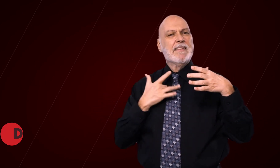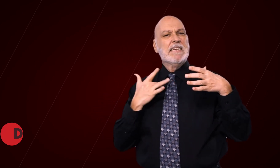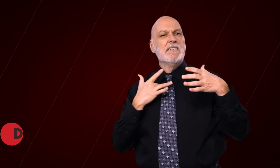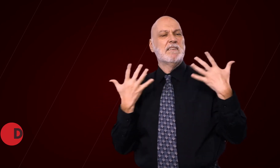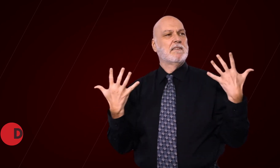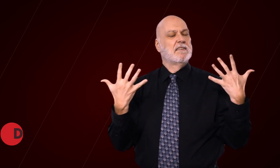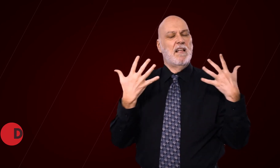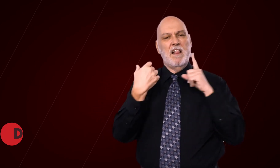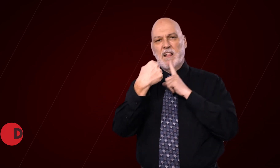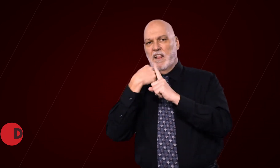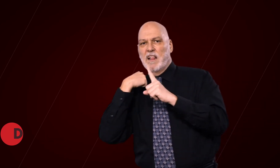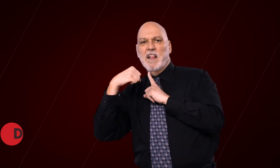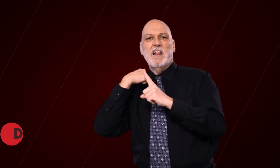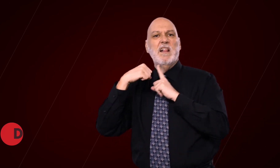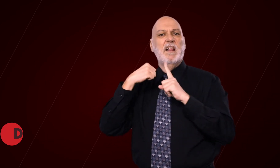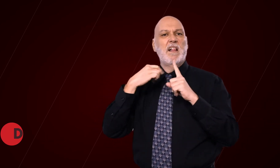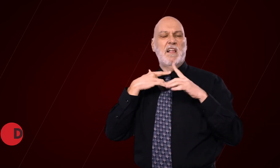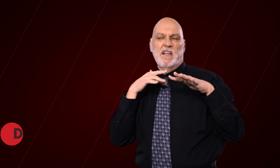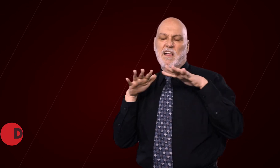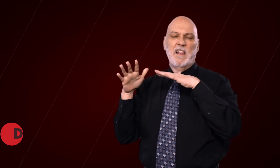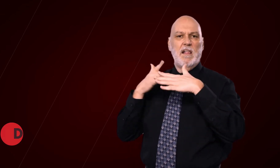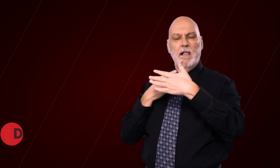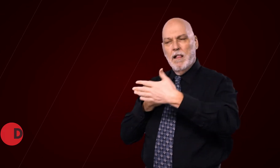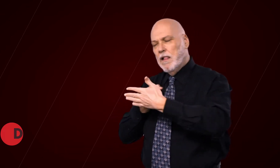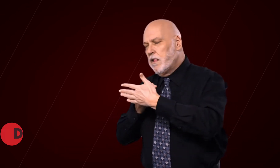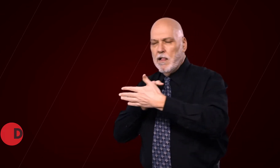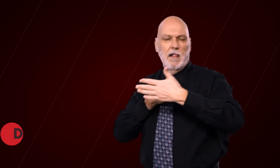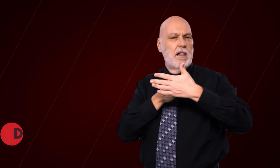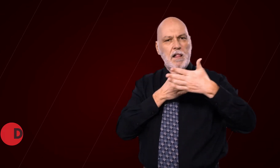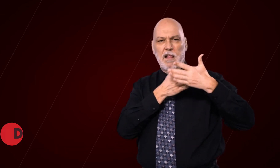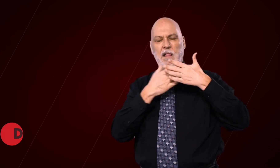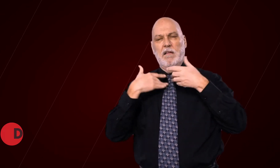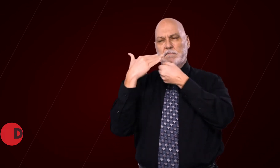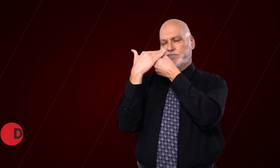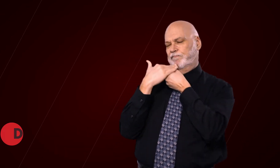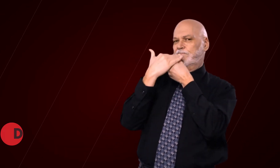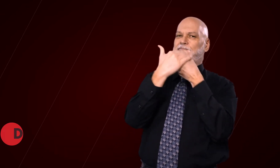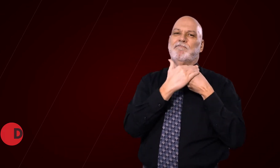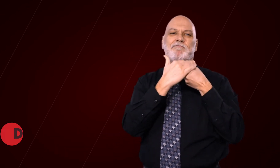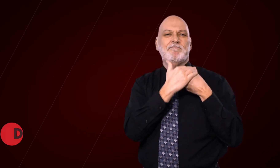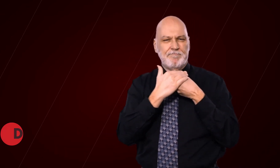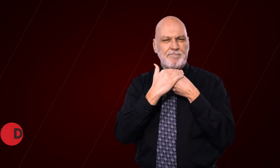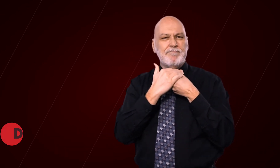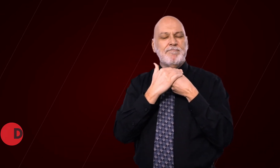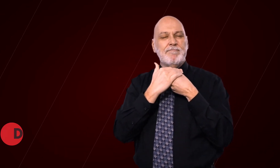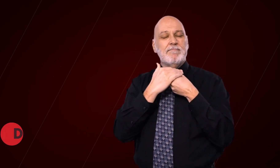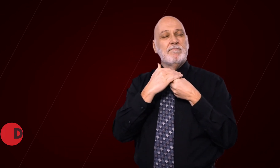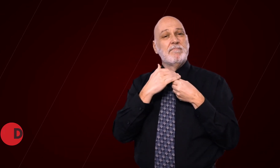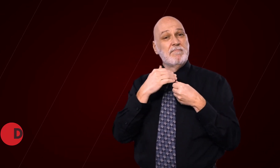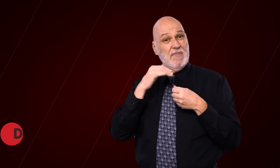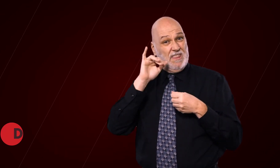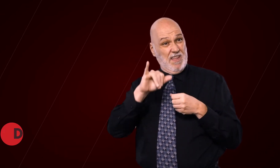she feels she was abused, and had a difficult upbringing.